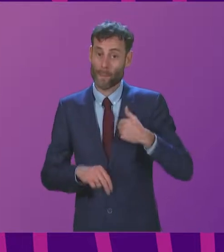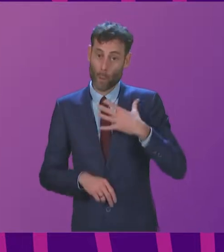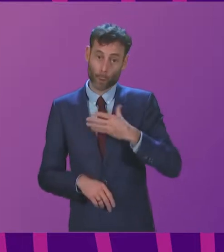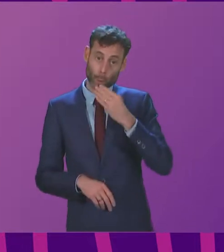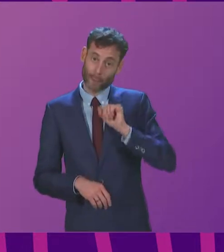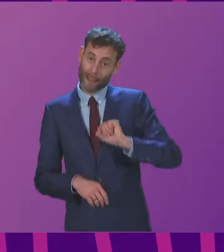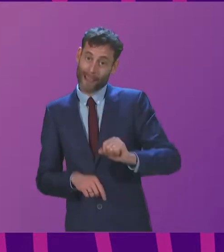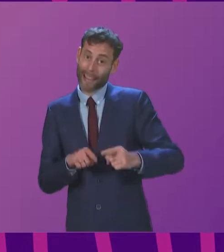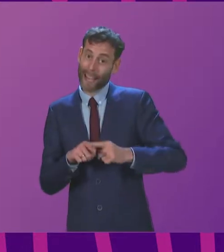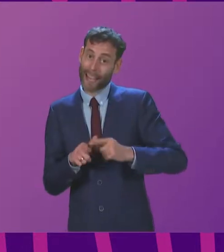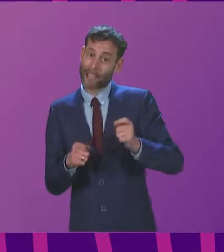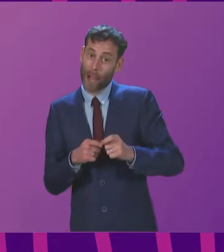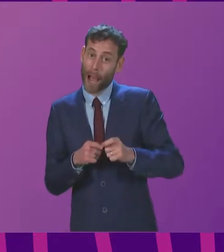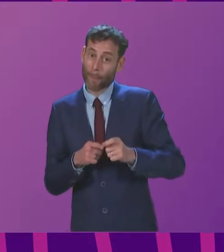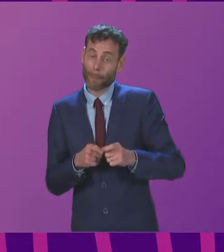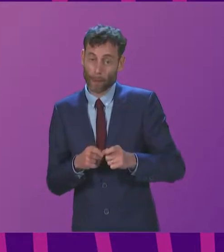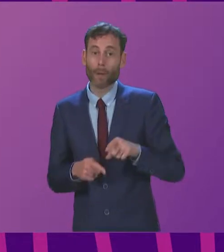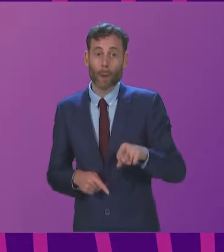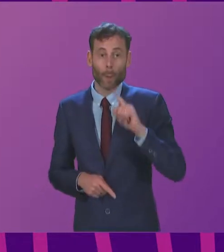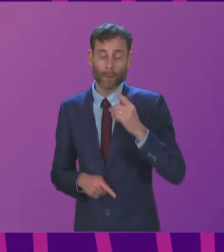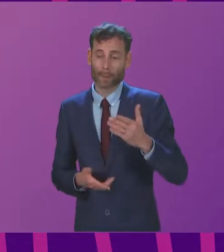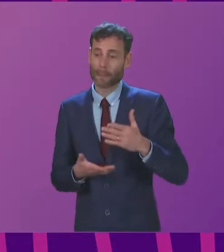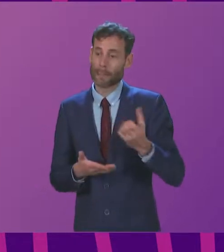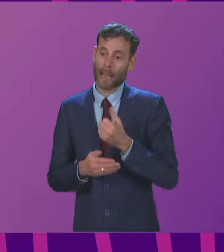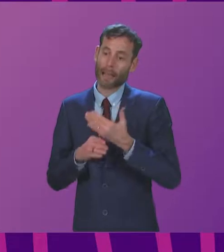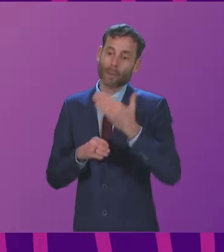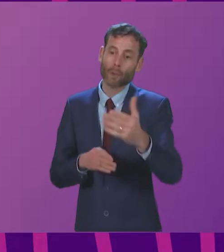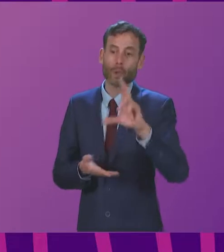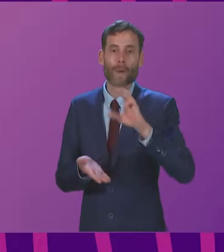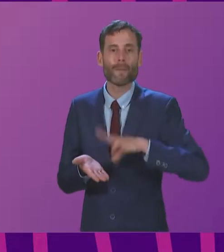initially explored doing, would take 12 months. Against this virus, we do not have 12 months,